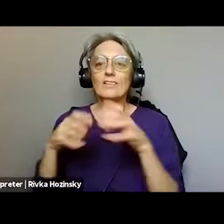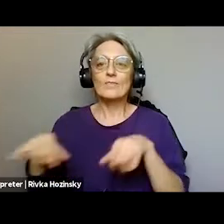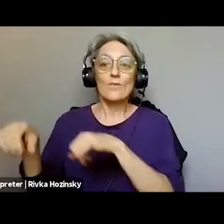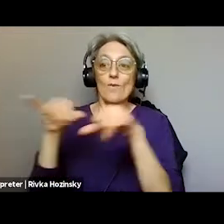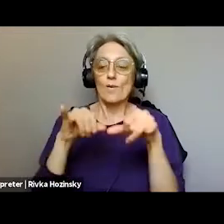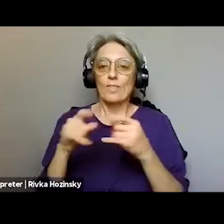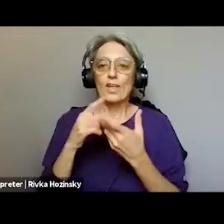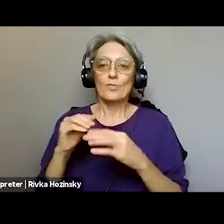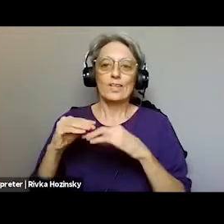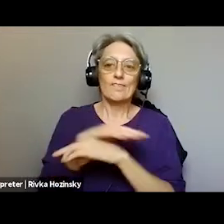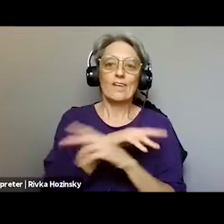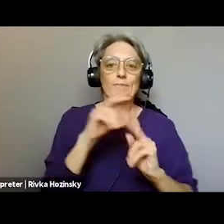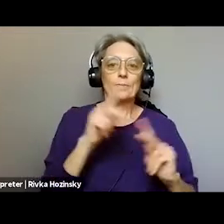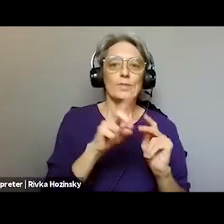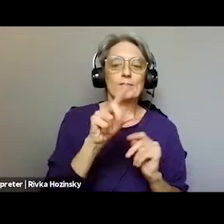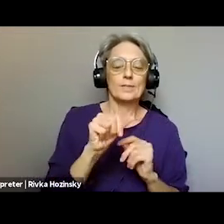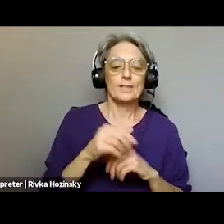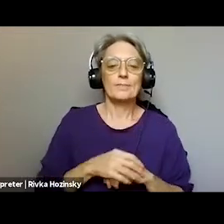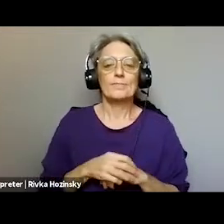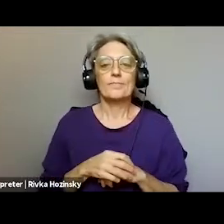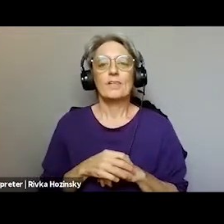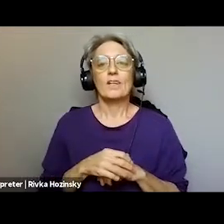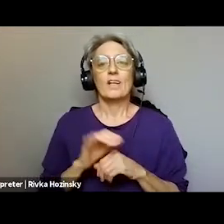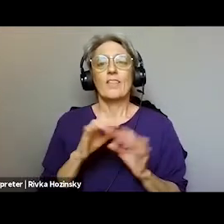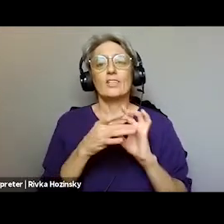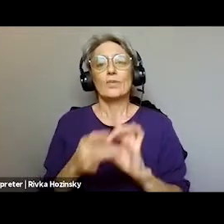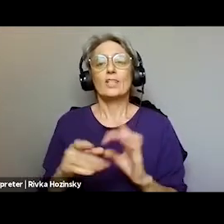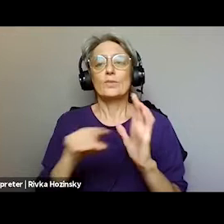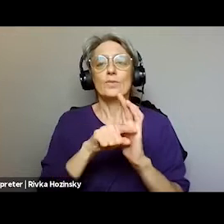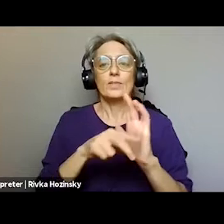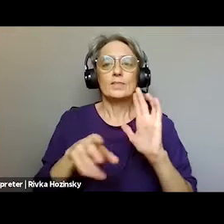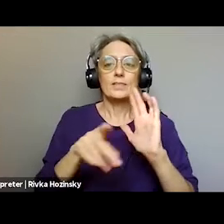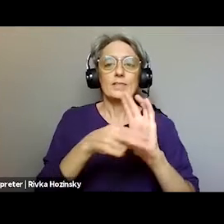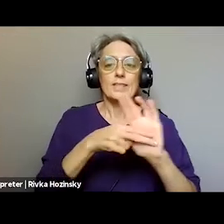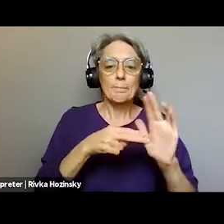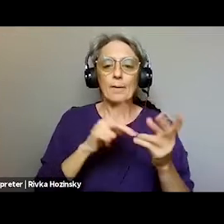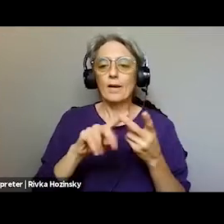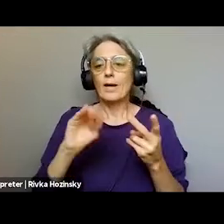So that also goes into stigma and ableism and also other intersectional fundamental